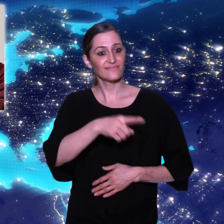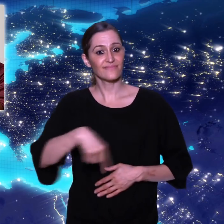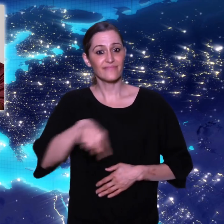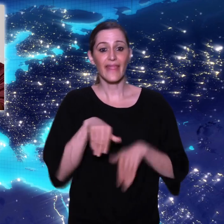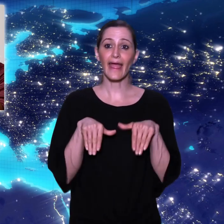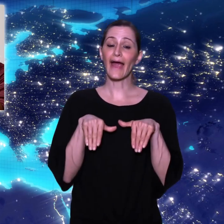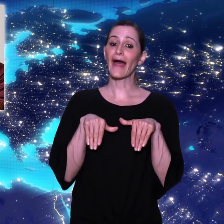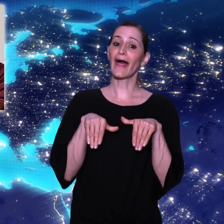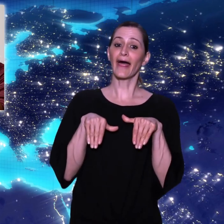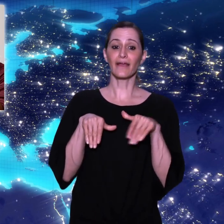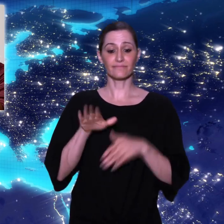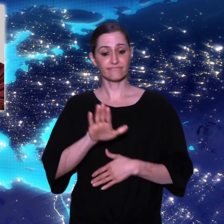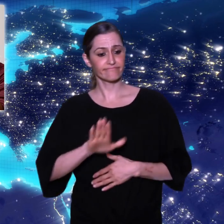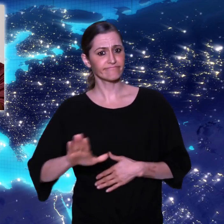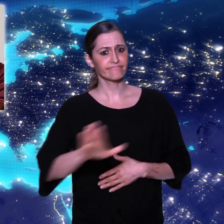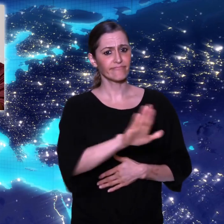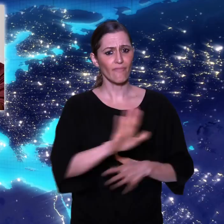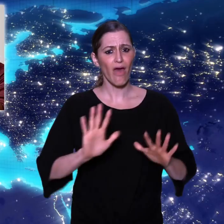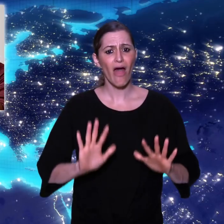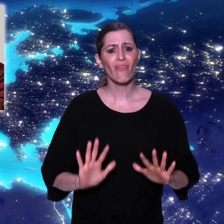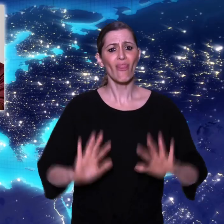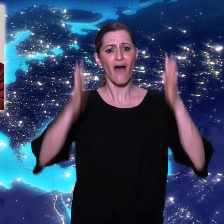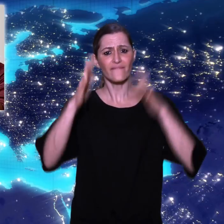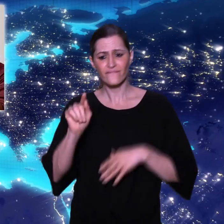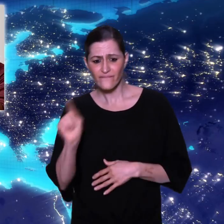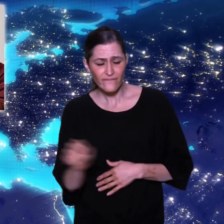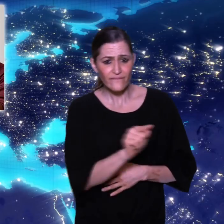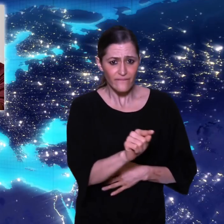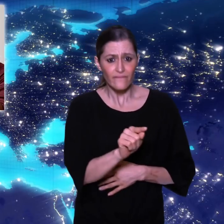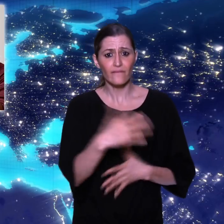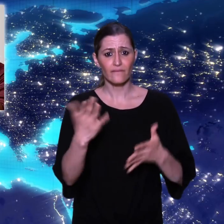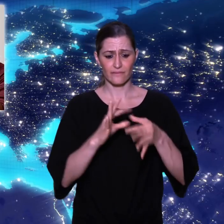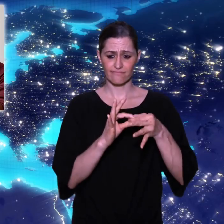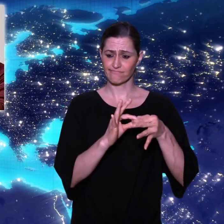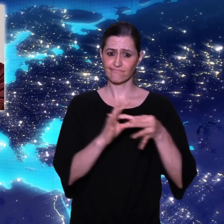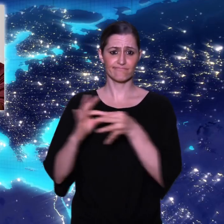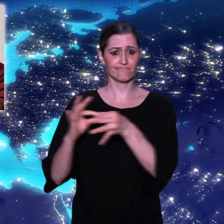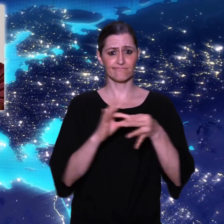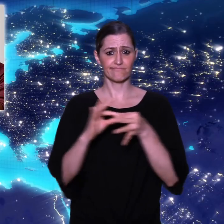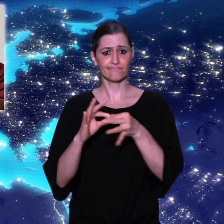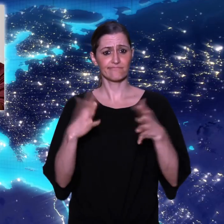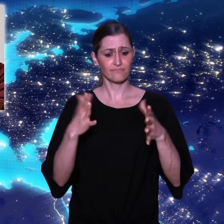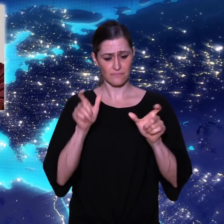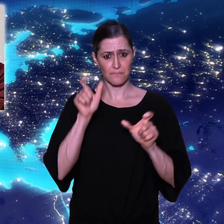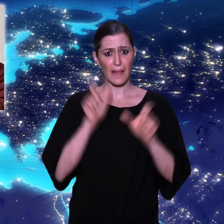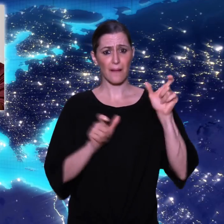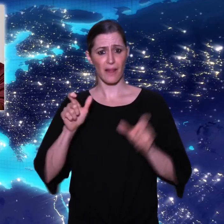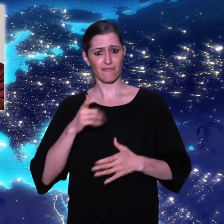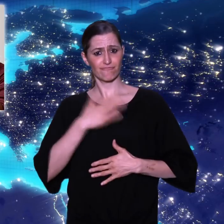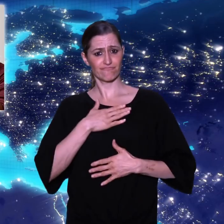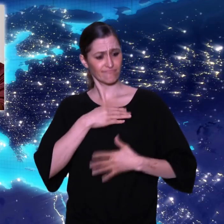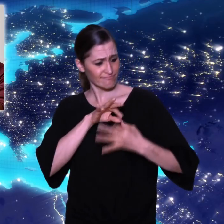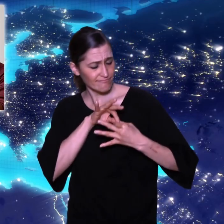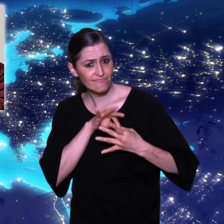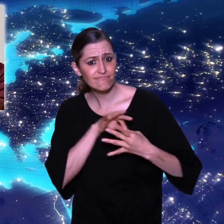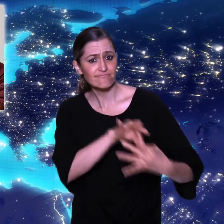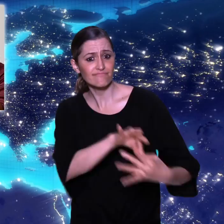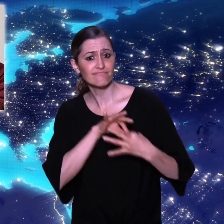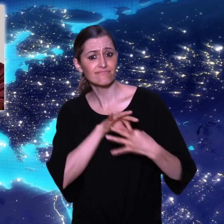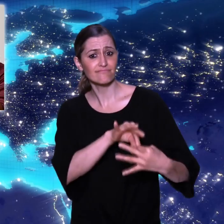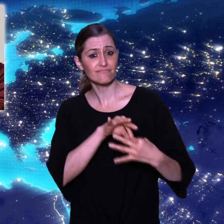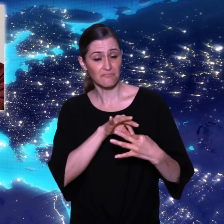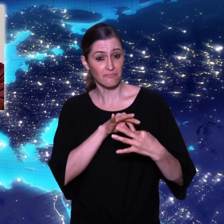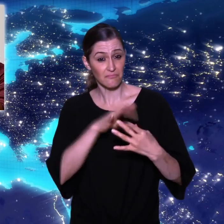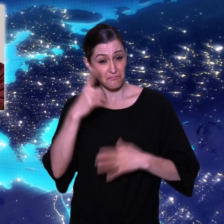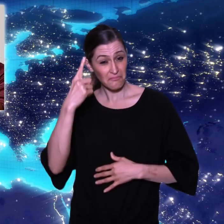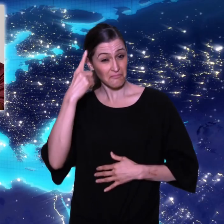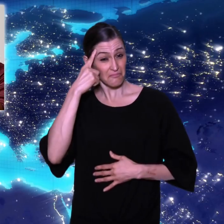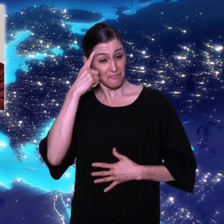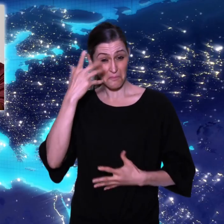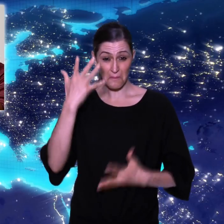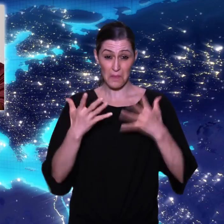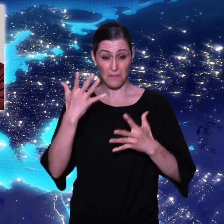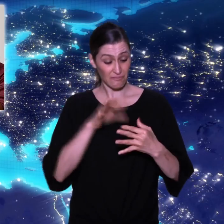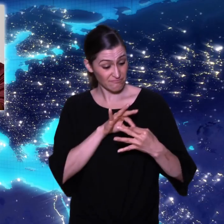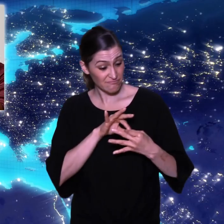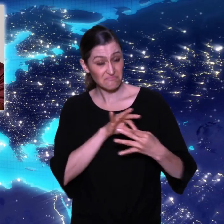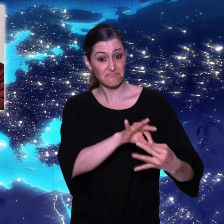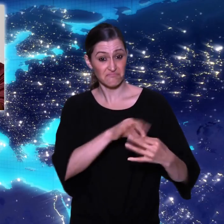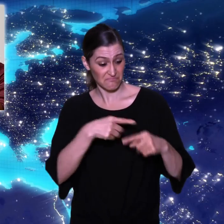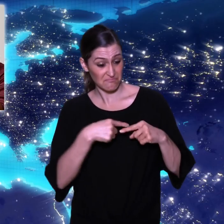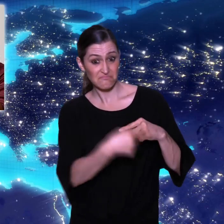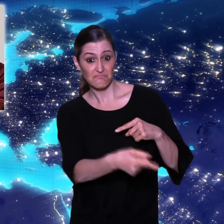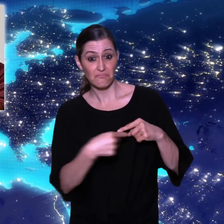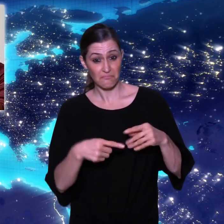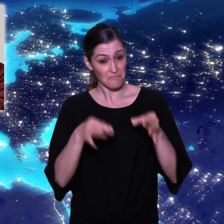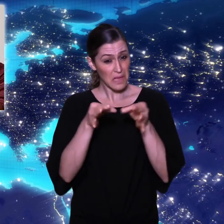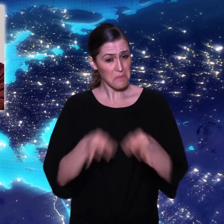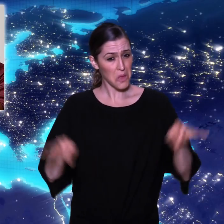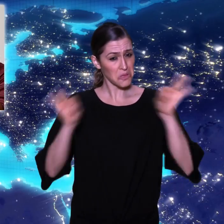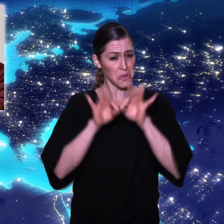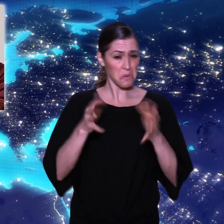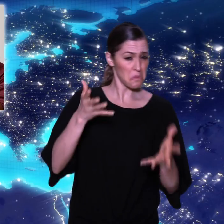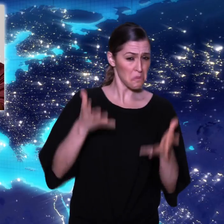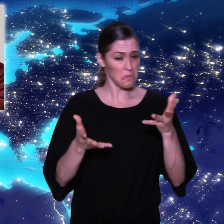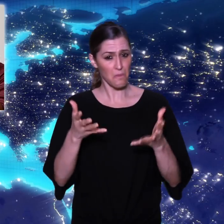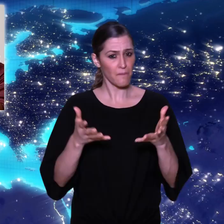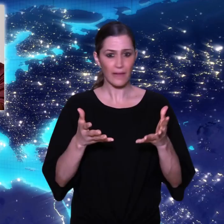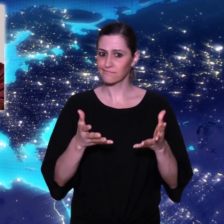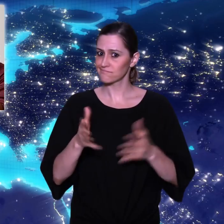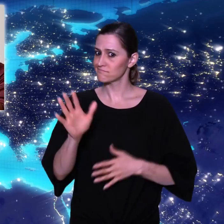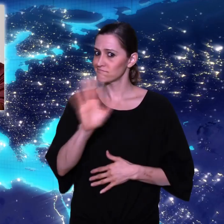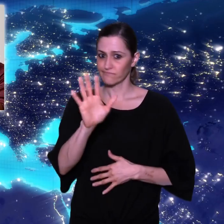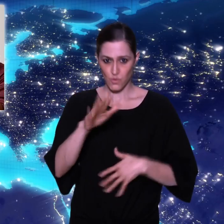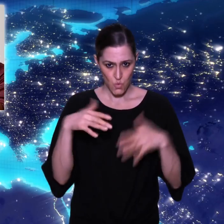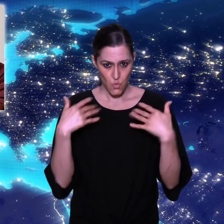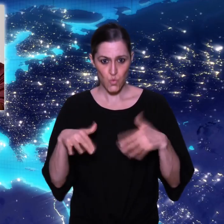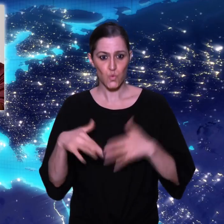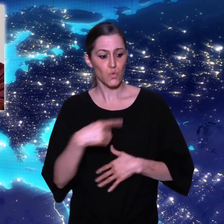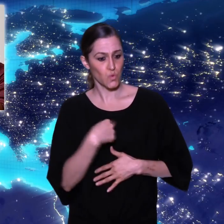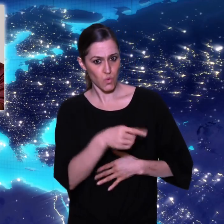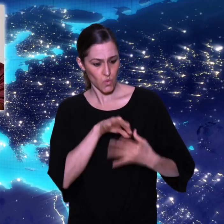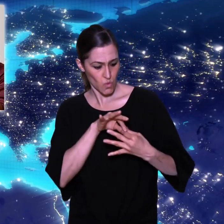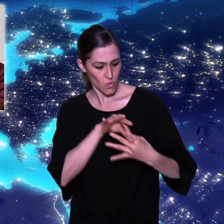Researchers suspected the people play “a more central